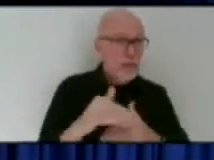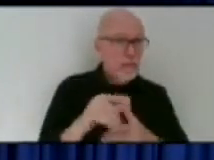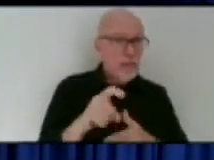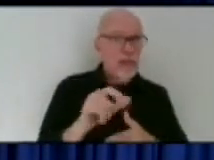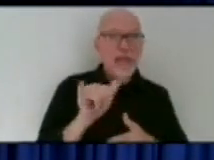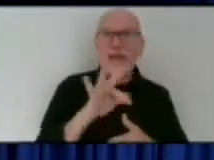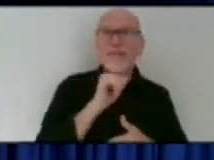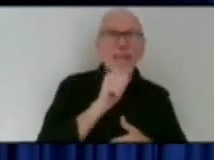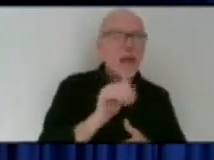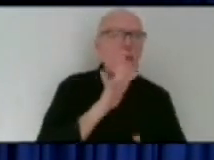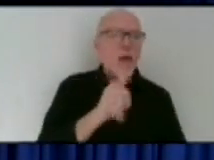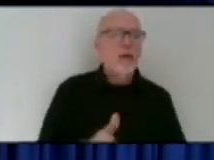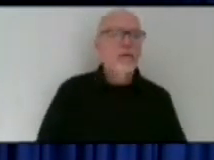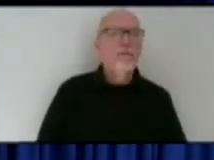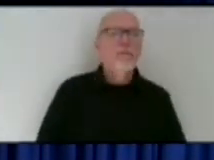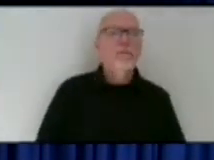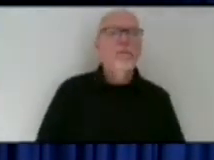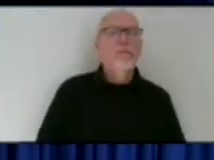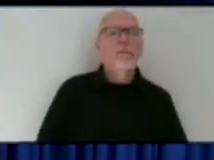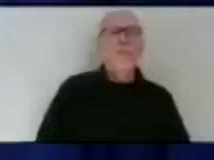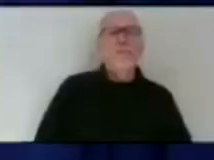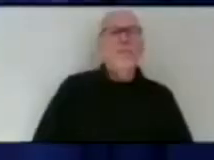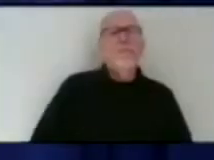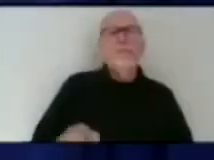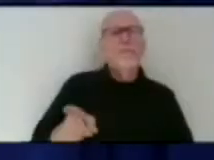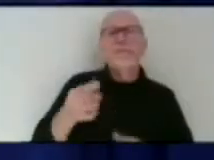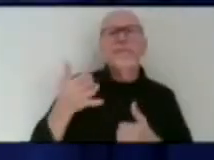not? No, they're still exempted. However,